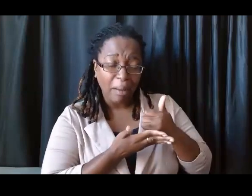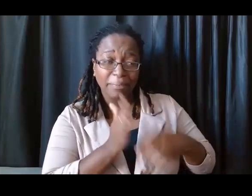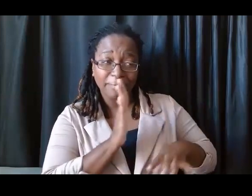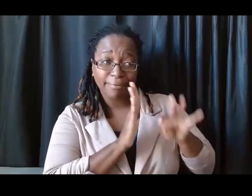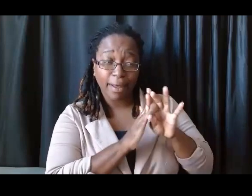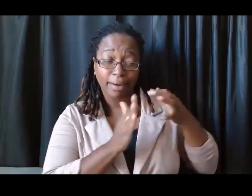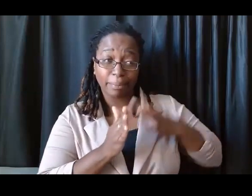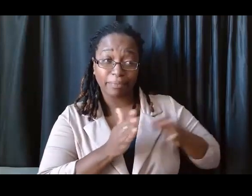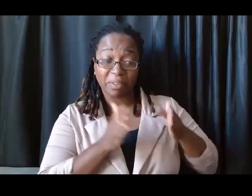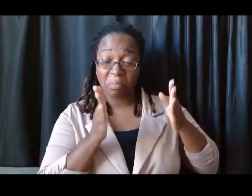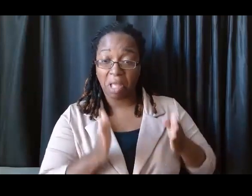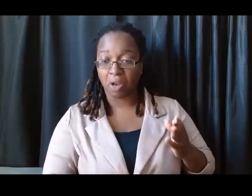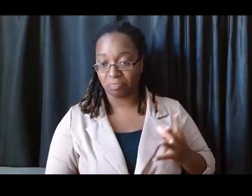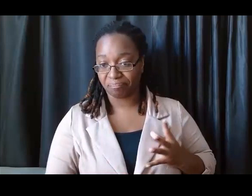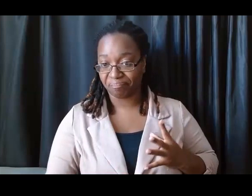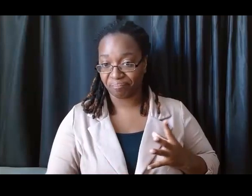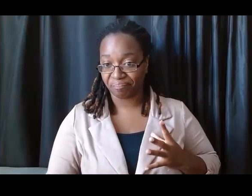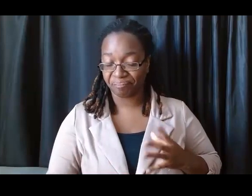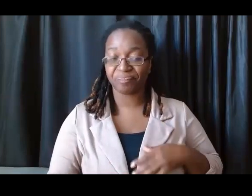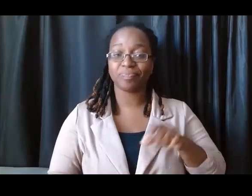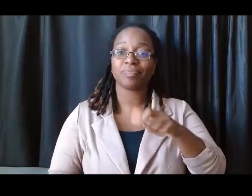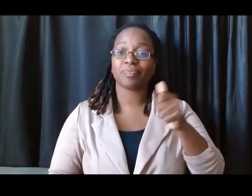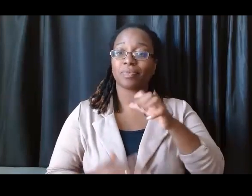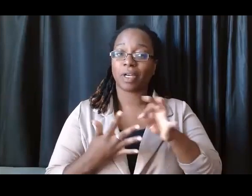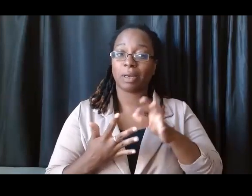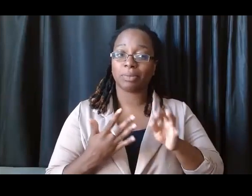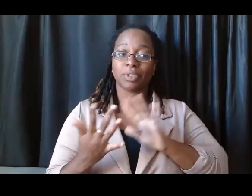One other option is contact your local center for independent living